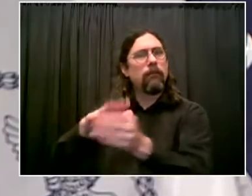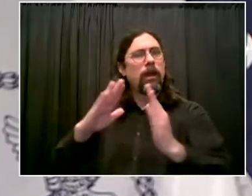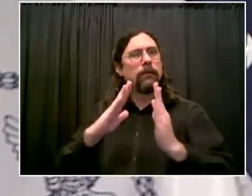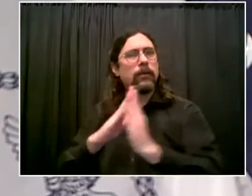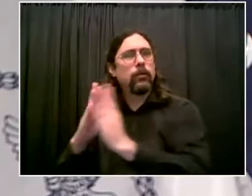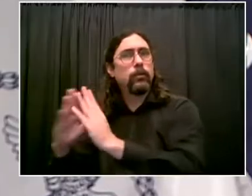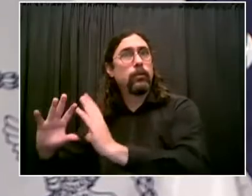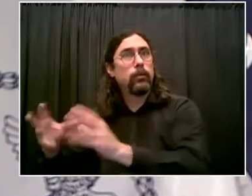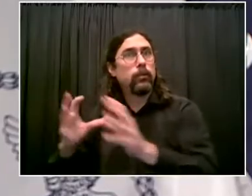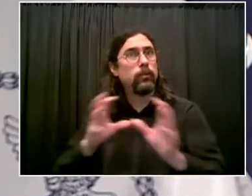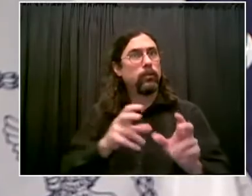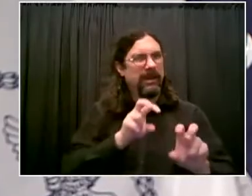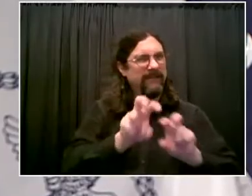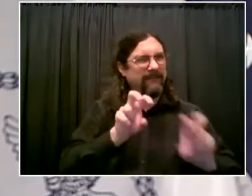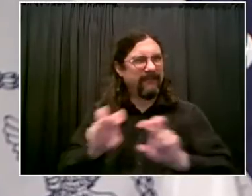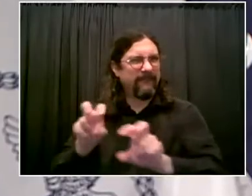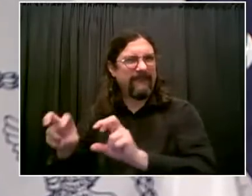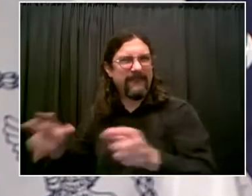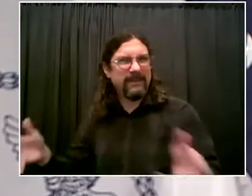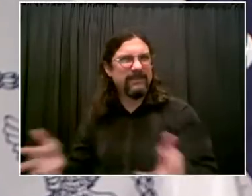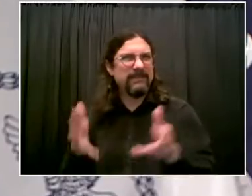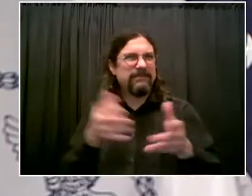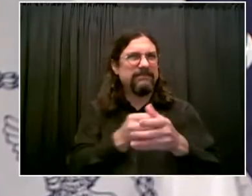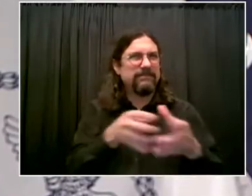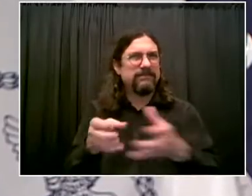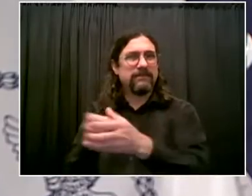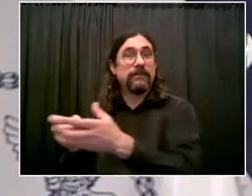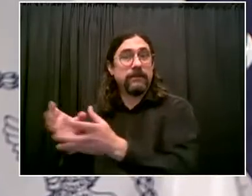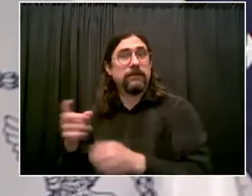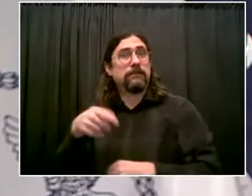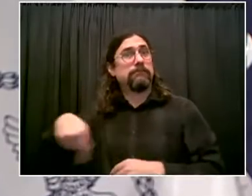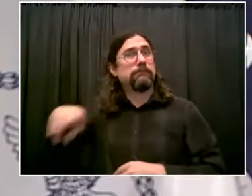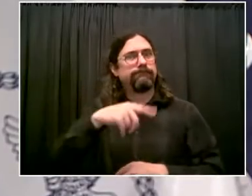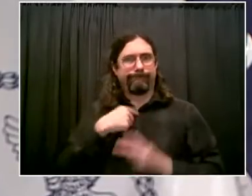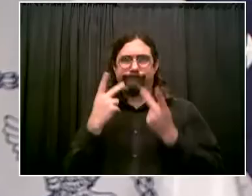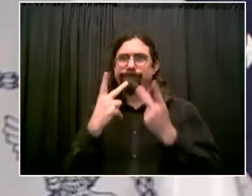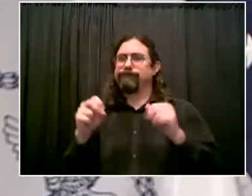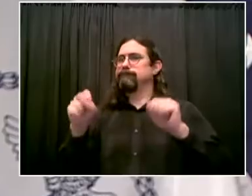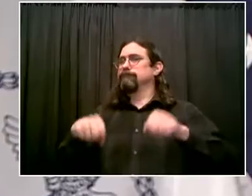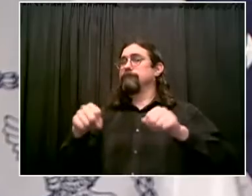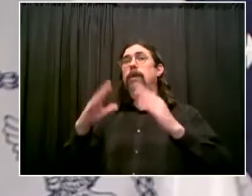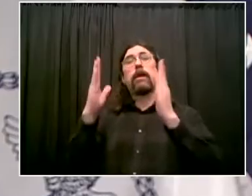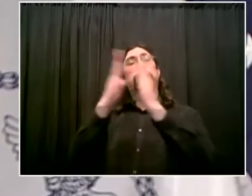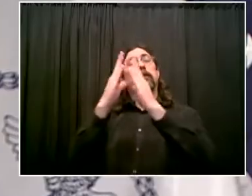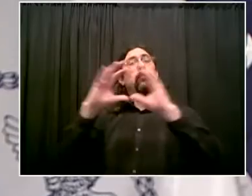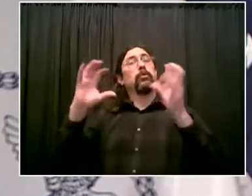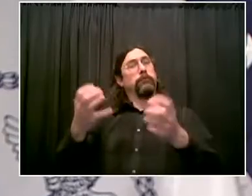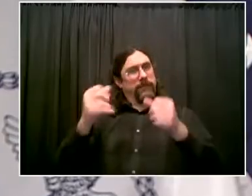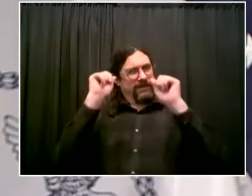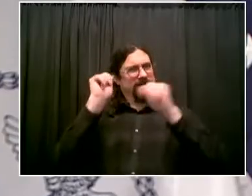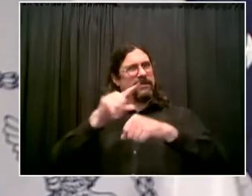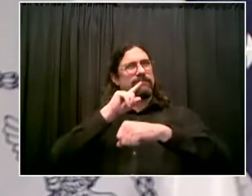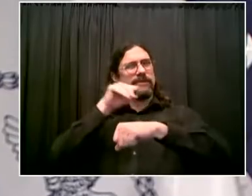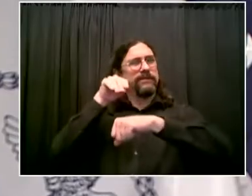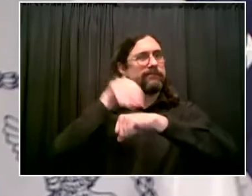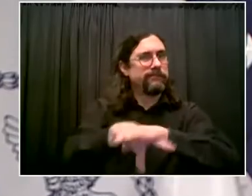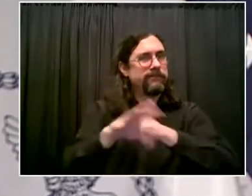MAKE A VERY BIG IMPACT, NOT FOOLPROOF, DOESN'T WORK EVERY SINGLE TIME BUT IT CA N MAKE A VERY BIG